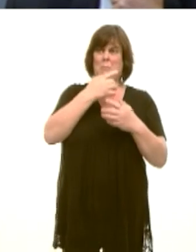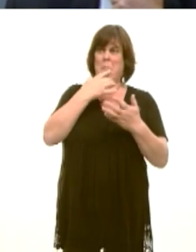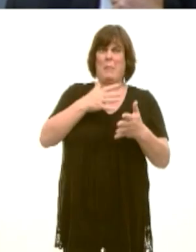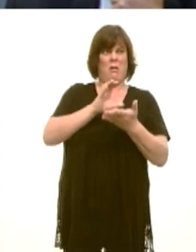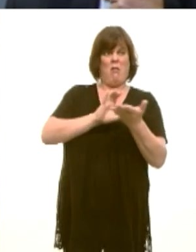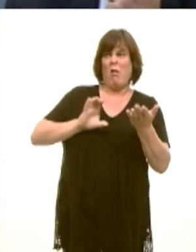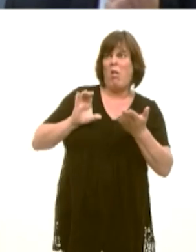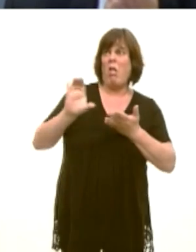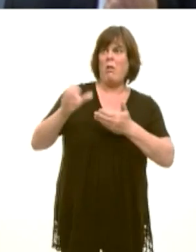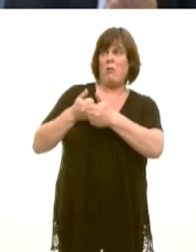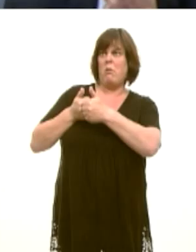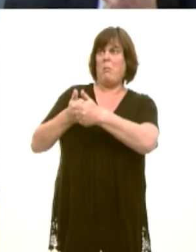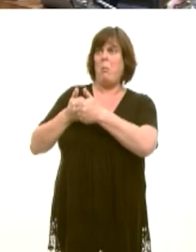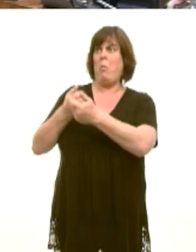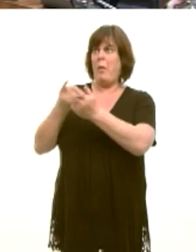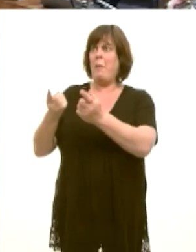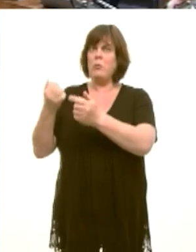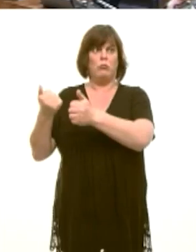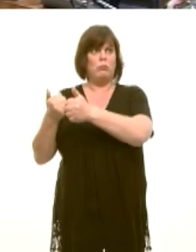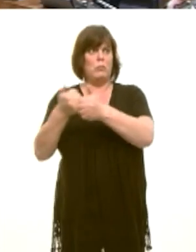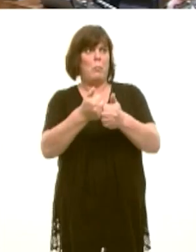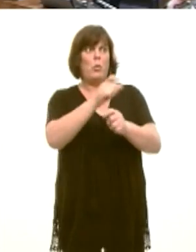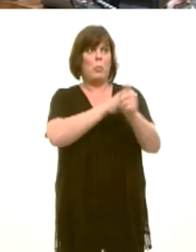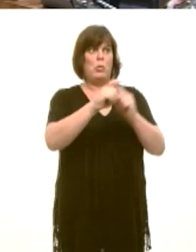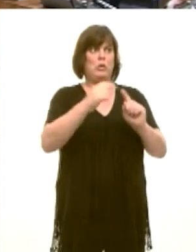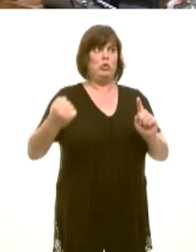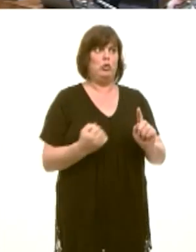role to support local communities? Carwyn Jones: The Member makes a very important